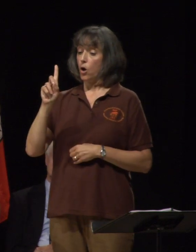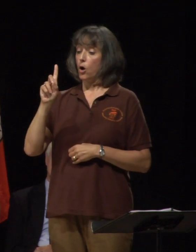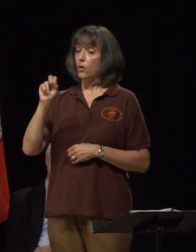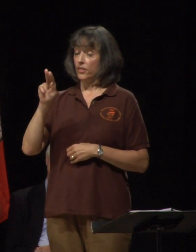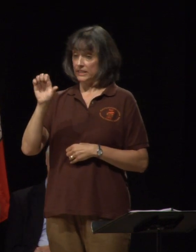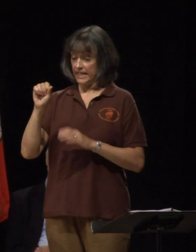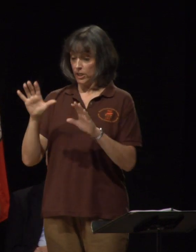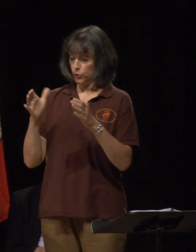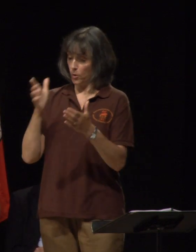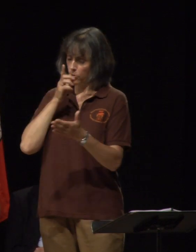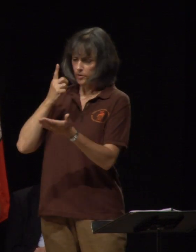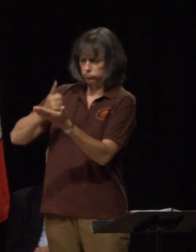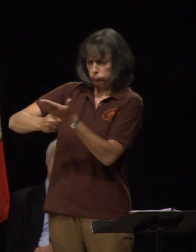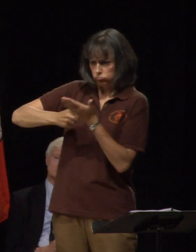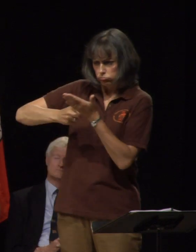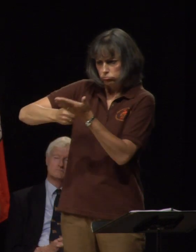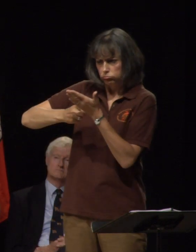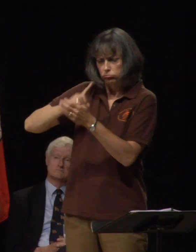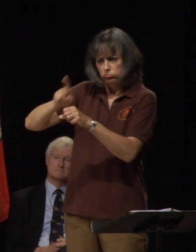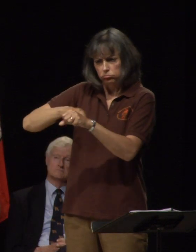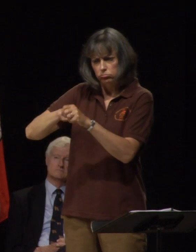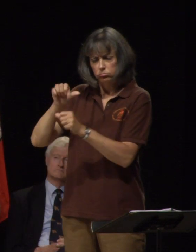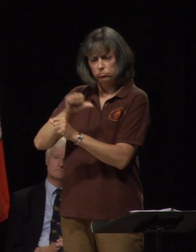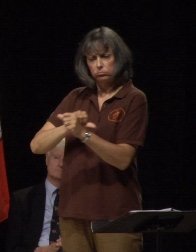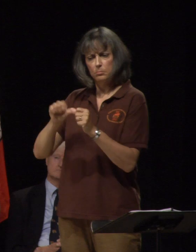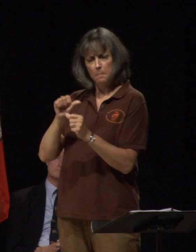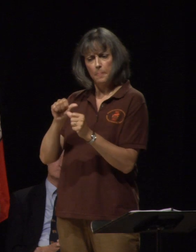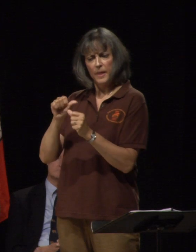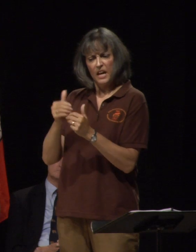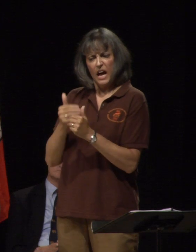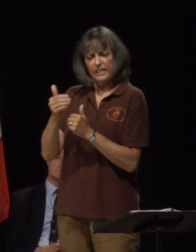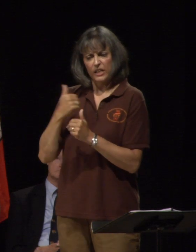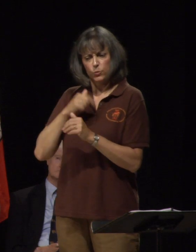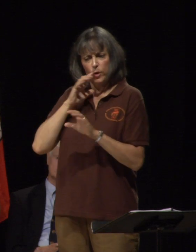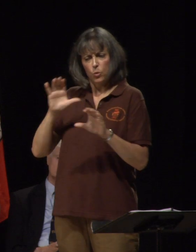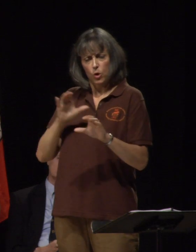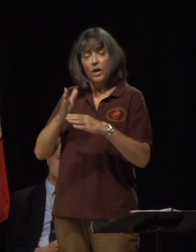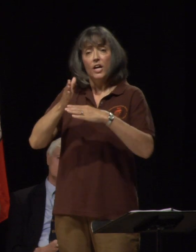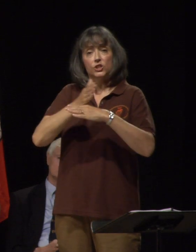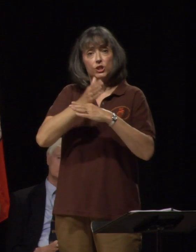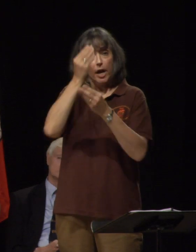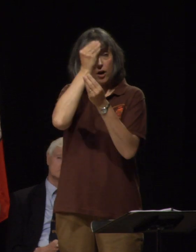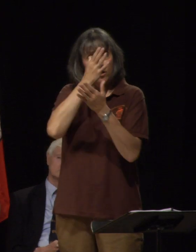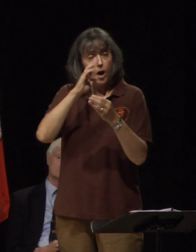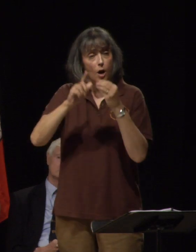WIDELY SHARE THE RESULTS OF AND LEAD DISCUSSIONS ABOUT THE SURVEYS ACROSS CAMPUS DURING THE